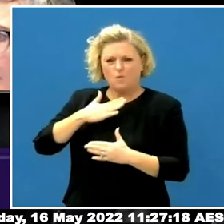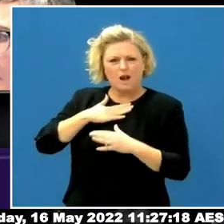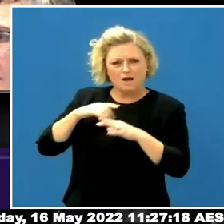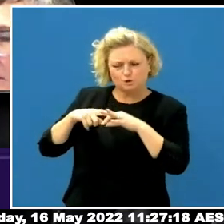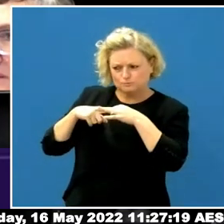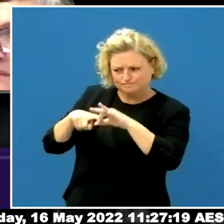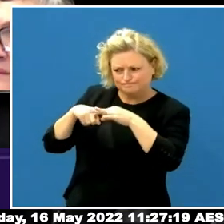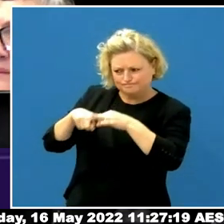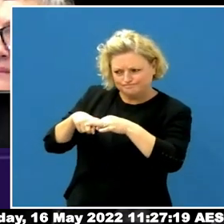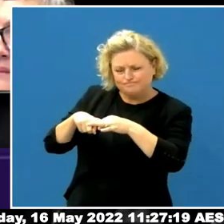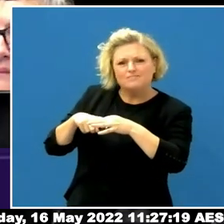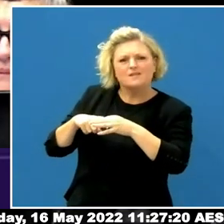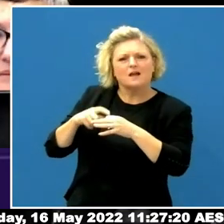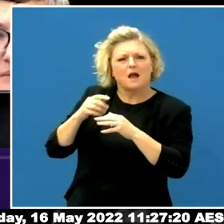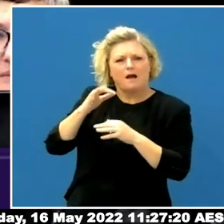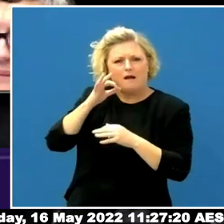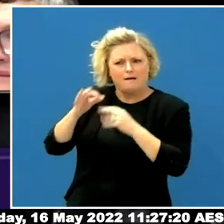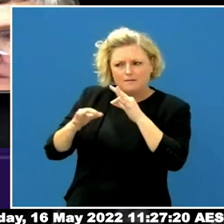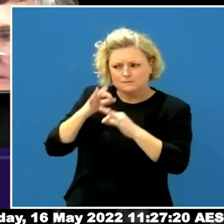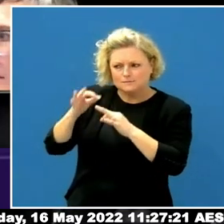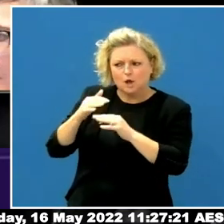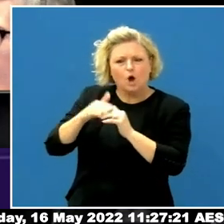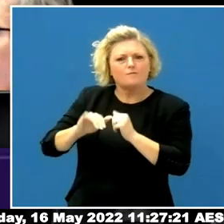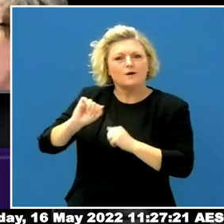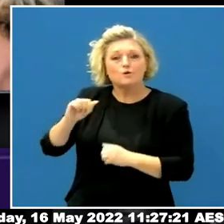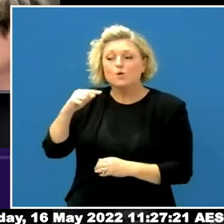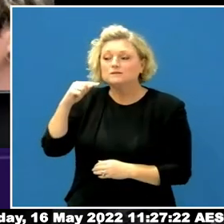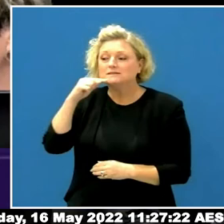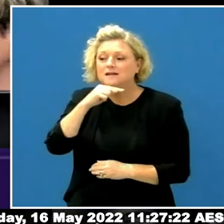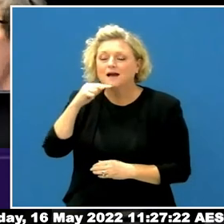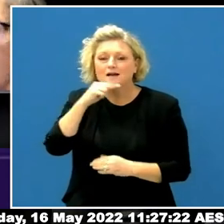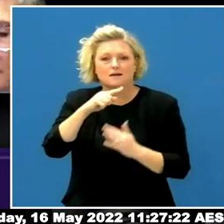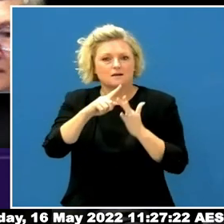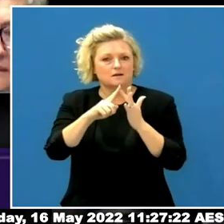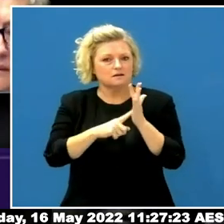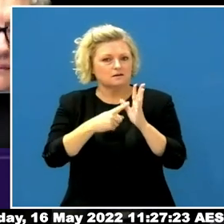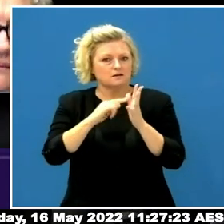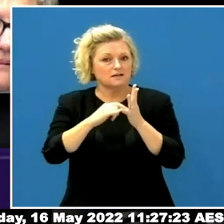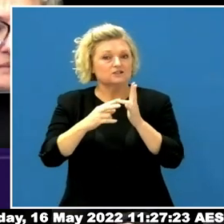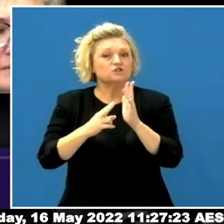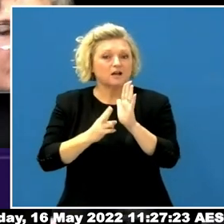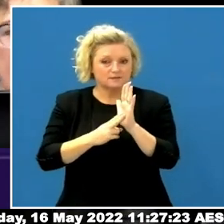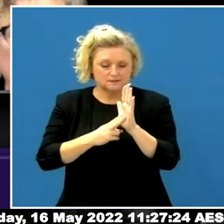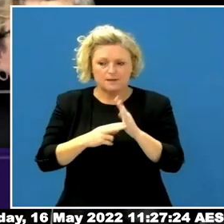Also if there's any time you need a break, we will be asking you some questions that may